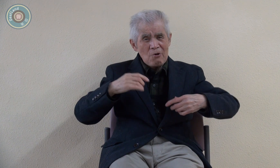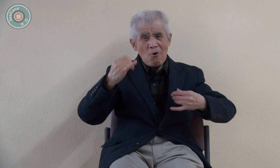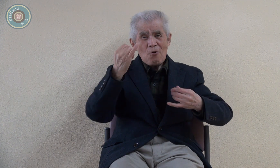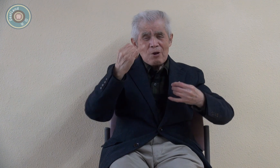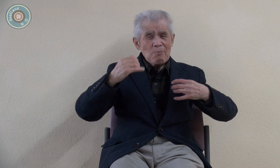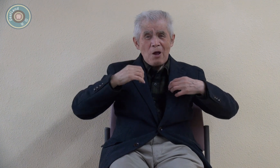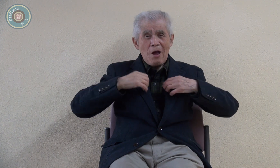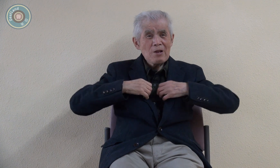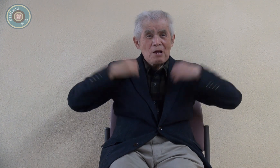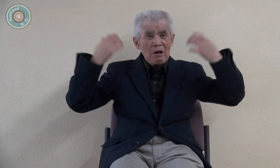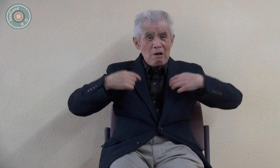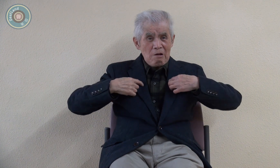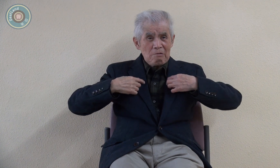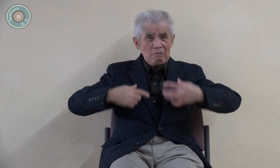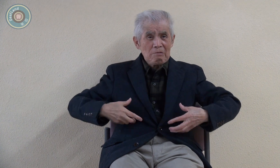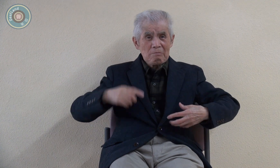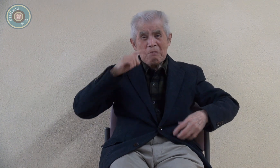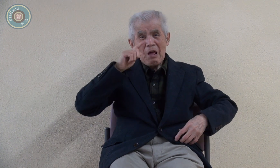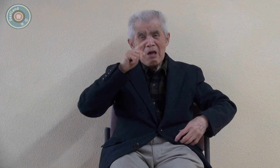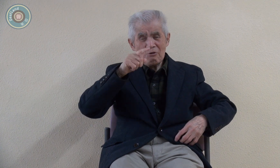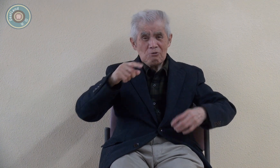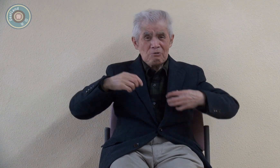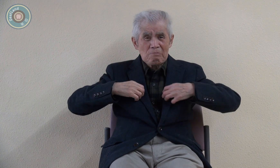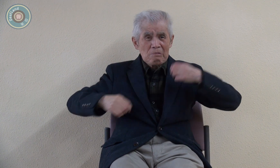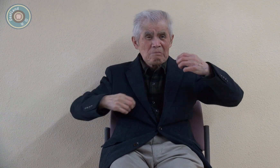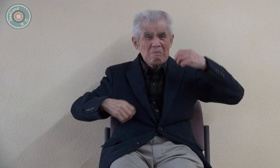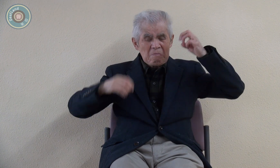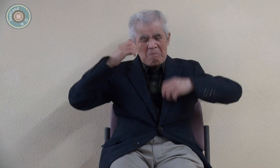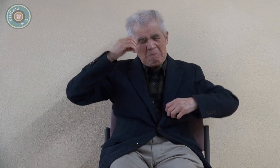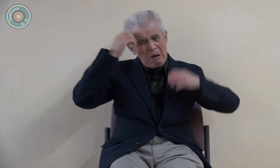A woman whose clothes were in tatters and became naked